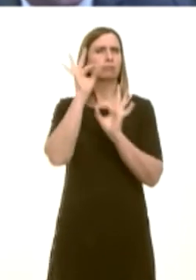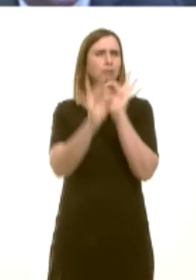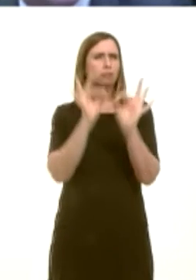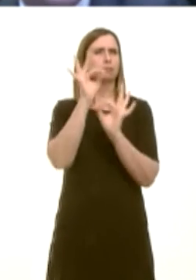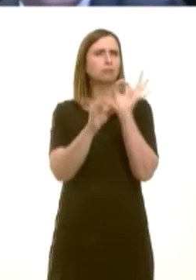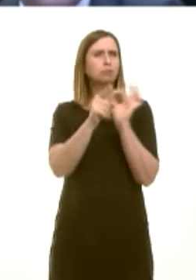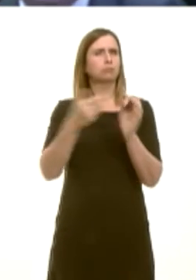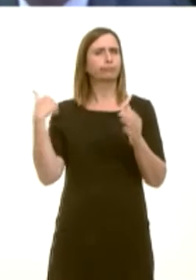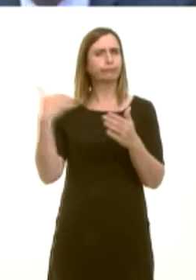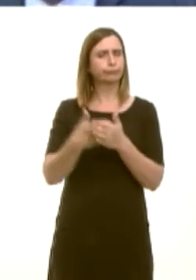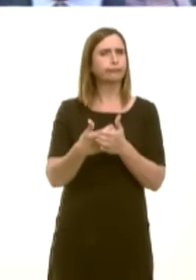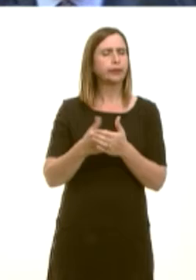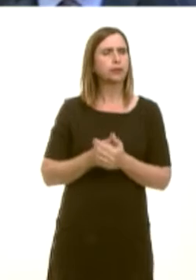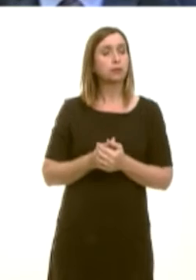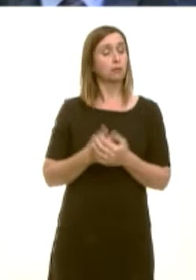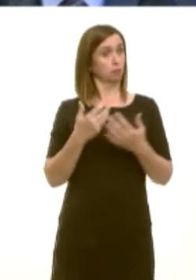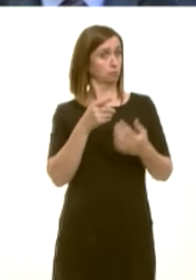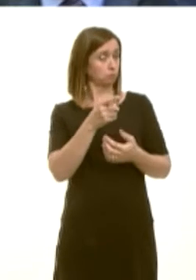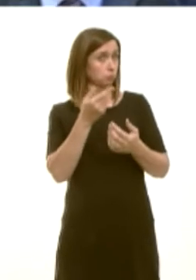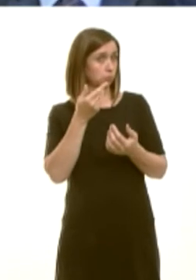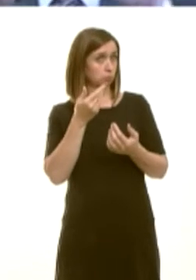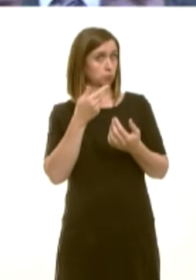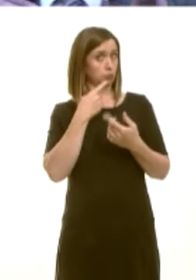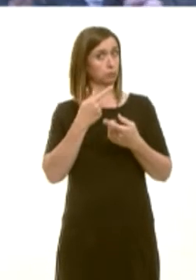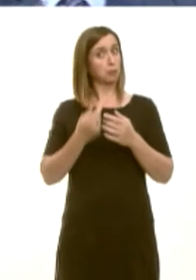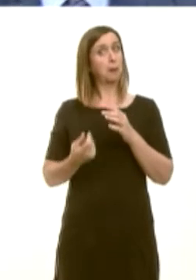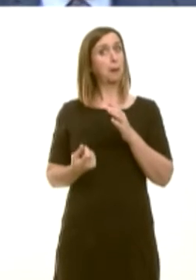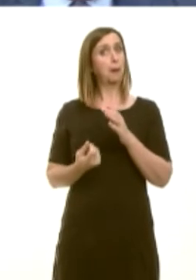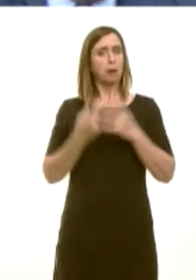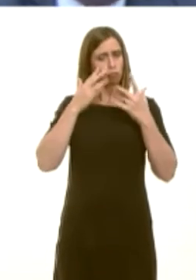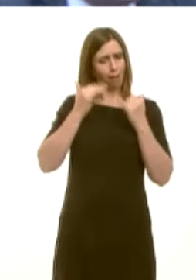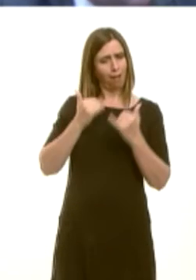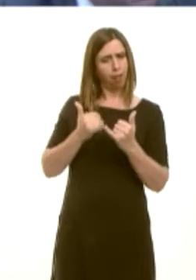issue. Given that youíve now said that the outcome of the trial will be published before